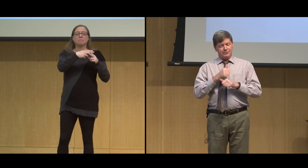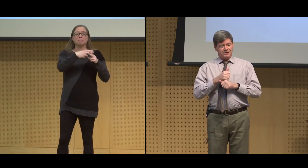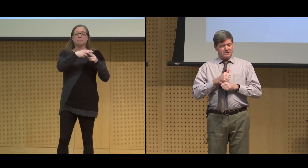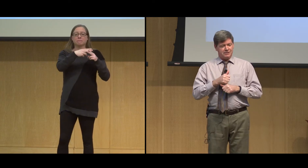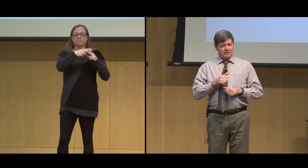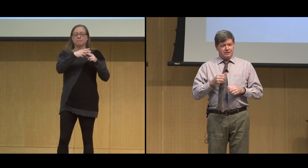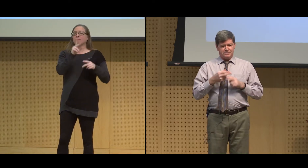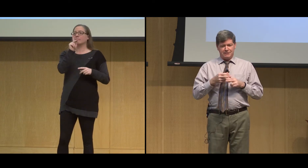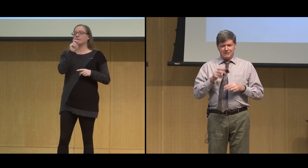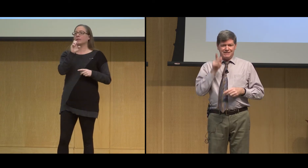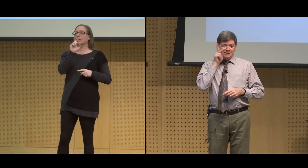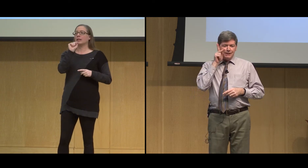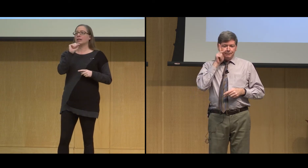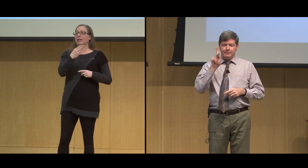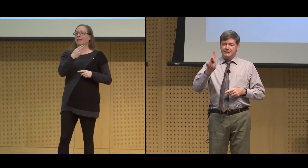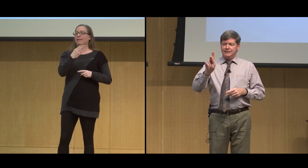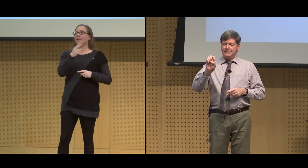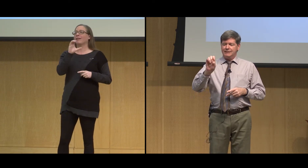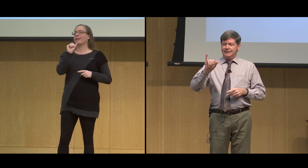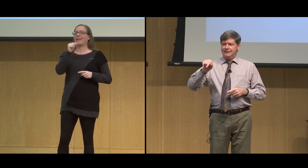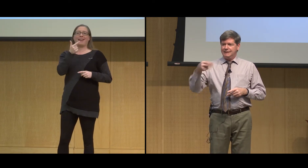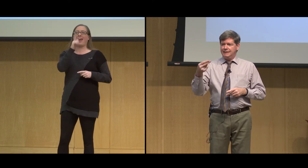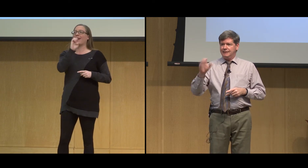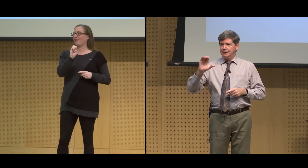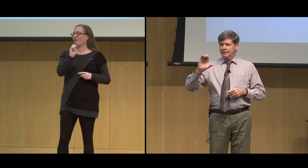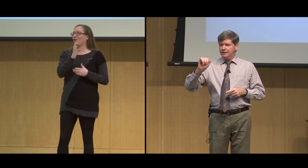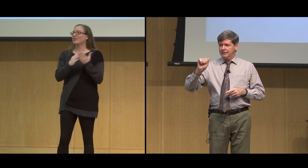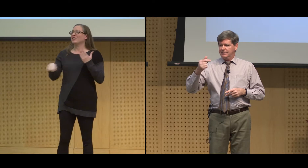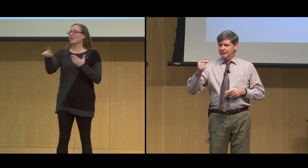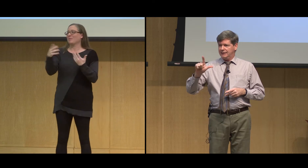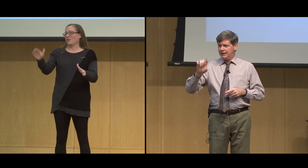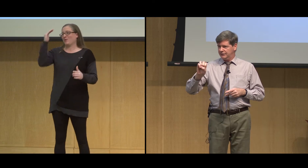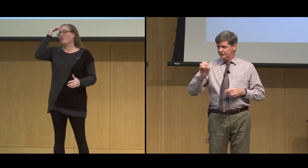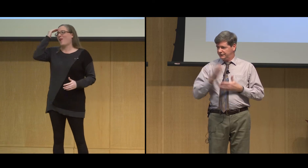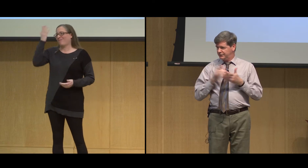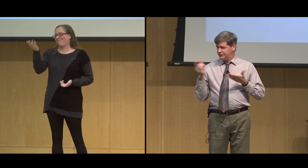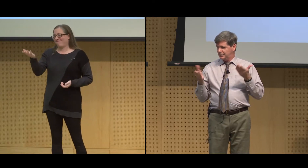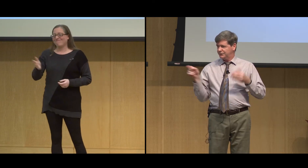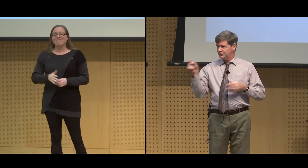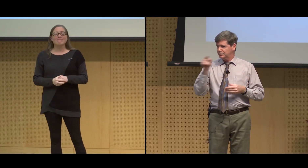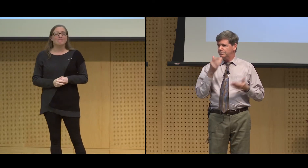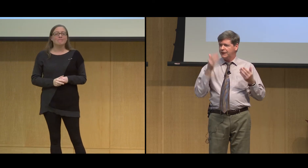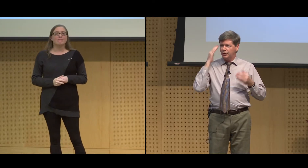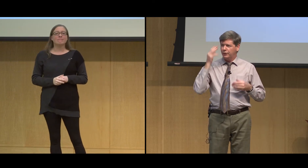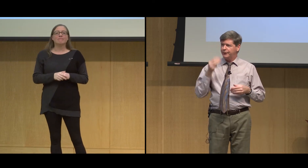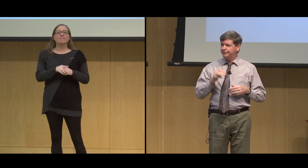His name is Keith Cagle. Some--some of you may know him.